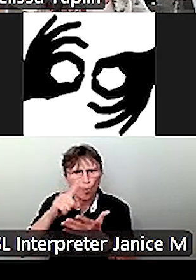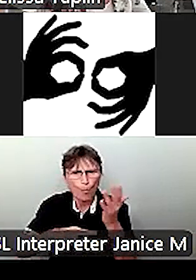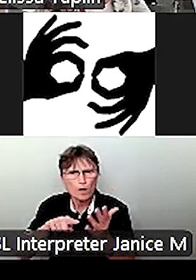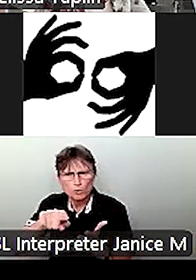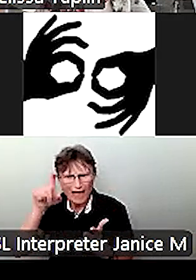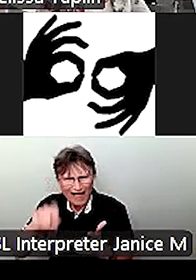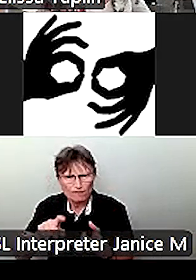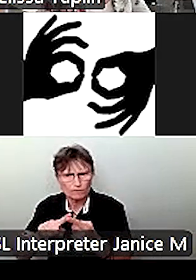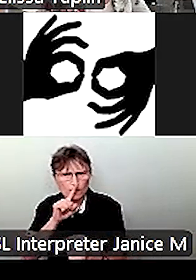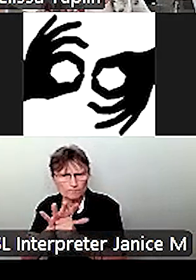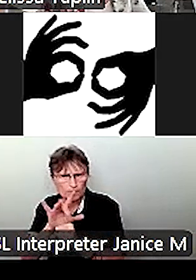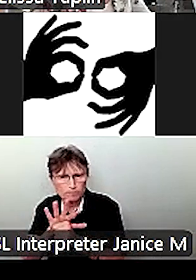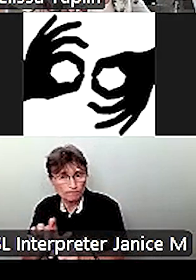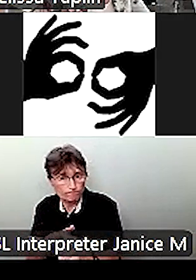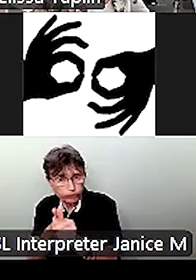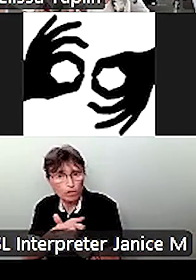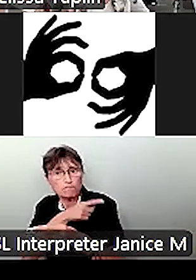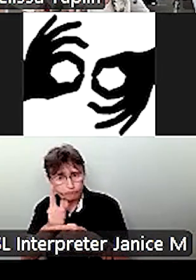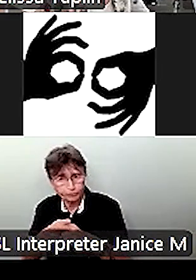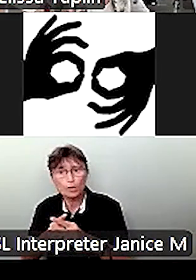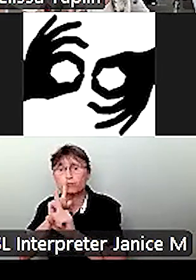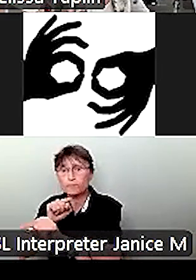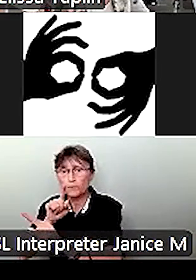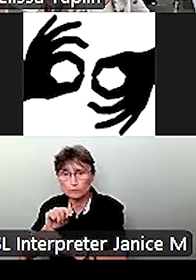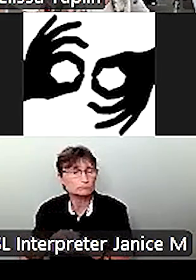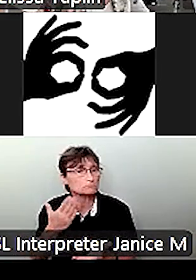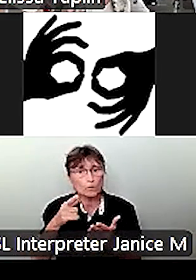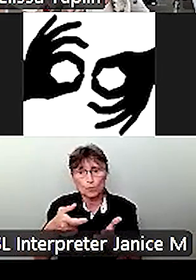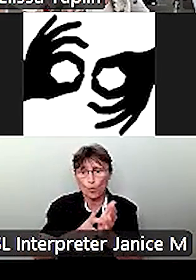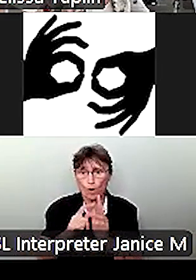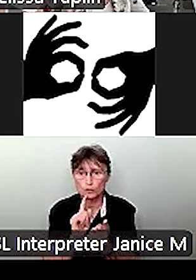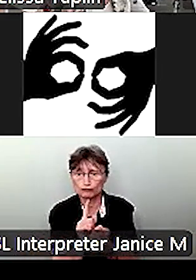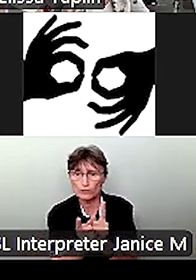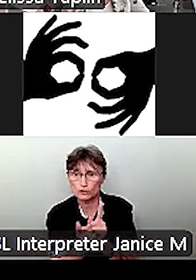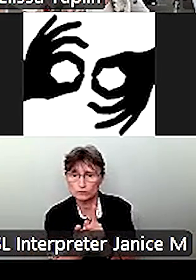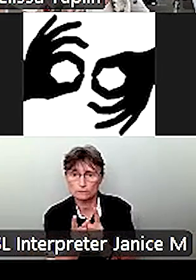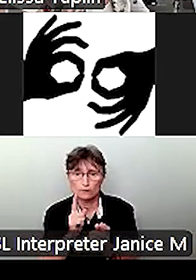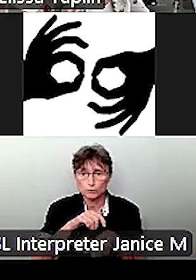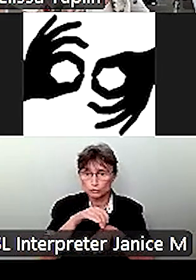So some examples of accommodations are: translation of written materials into other